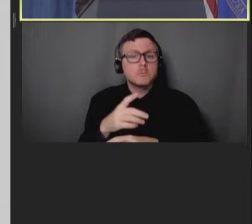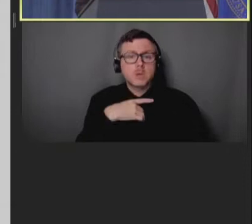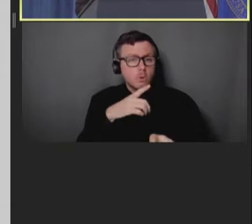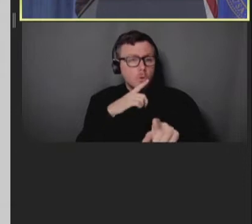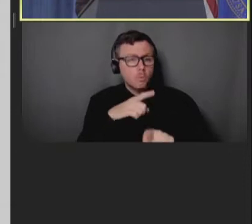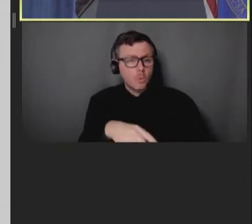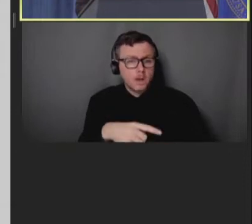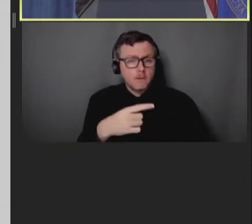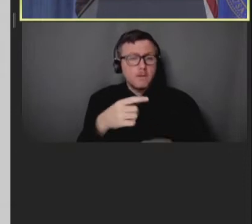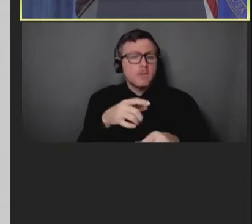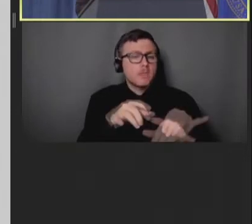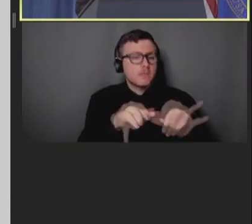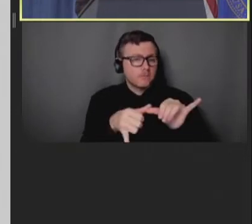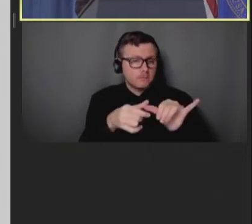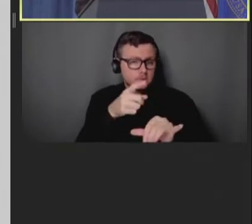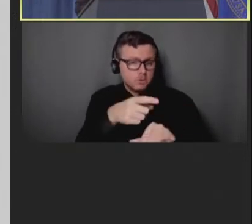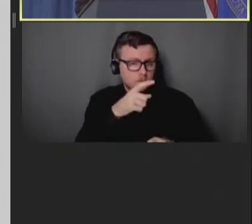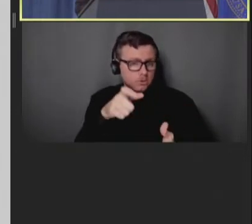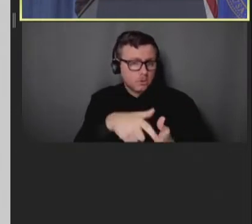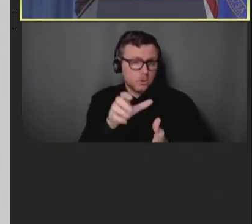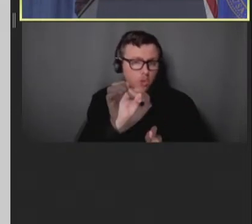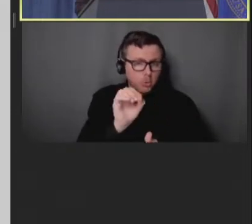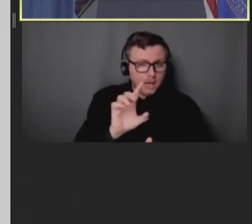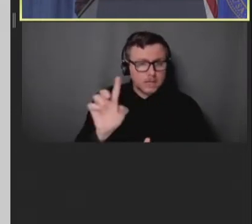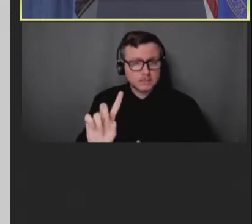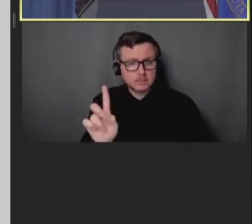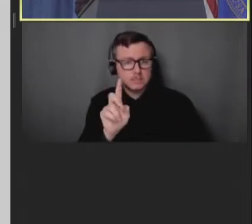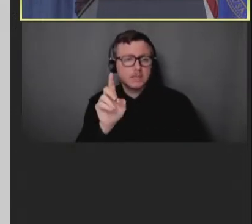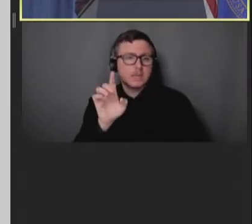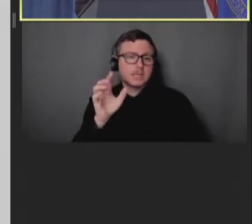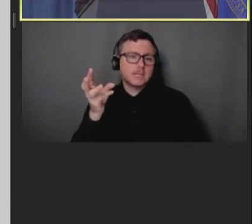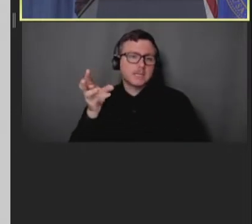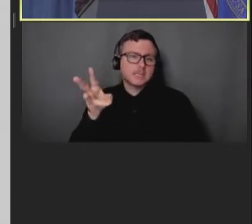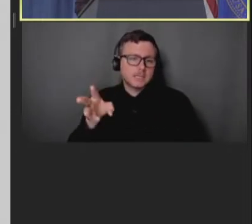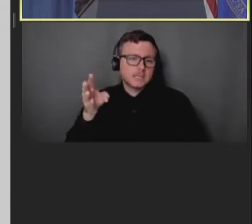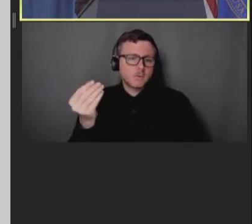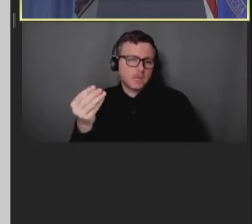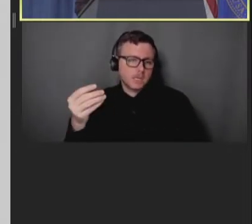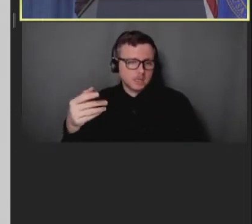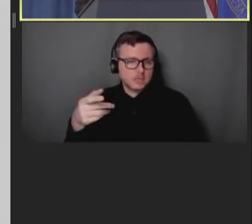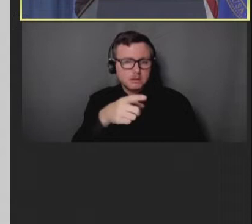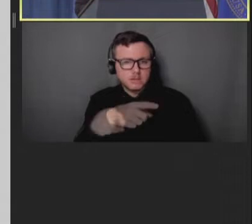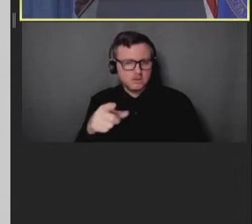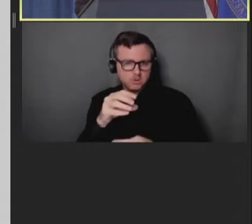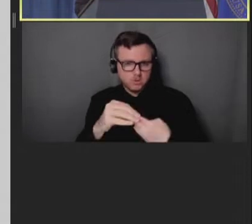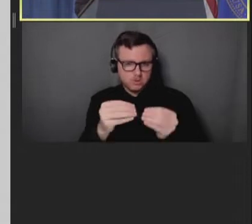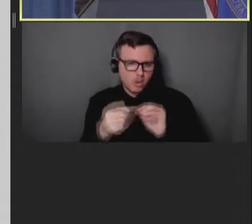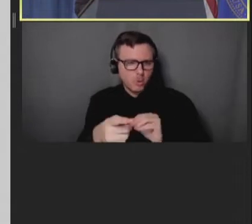There's a red box around five of those groups. There was statistically significant reduction